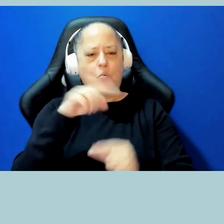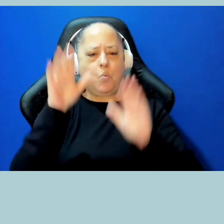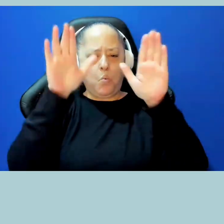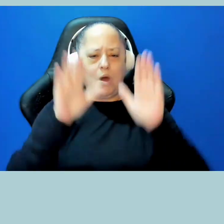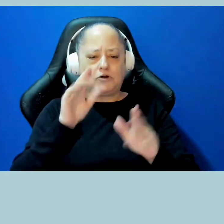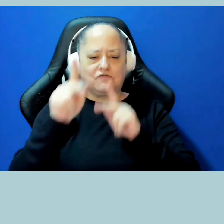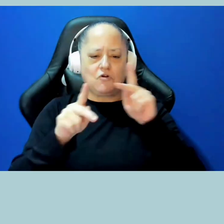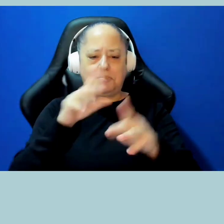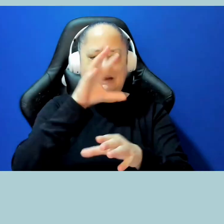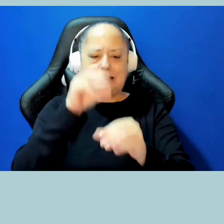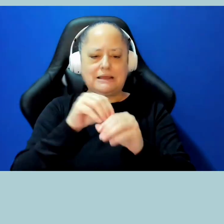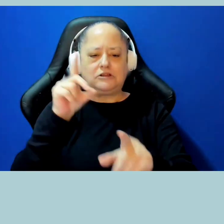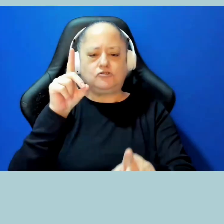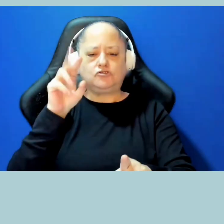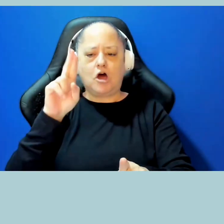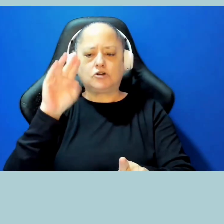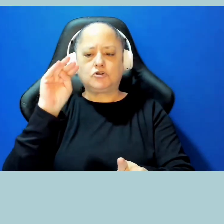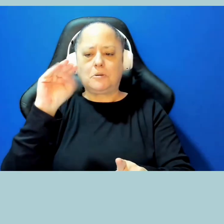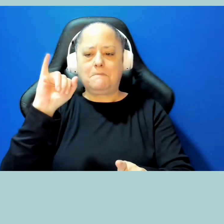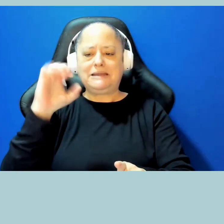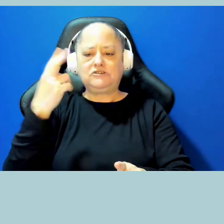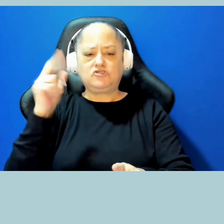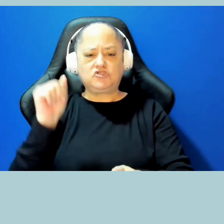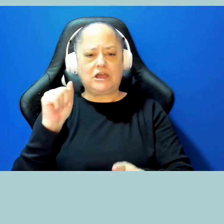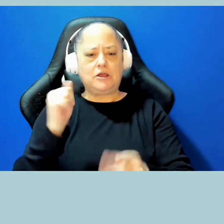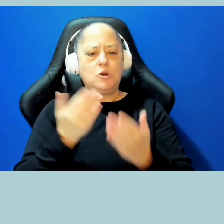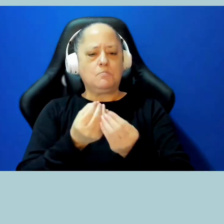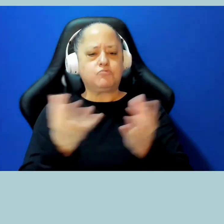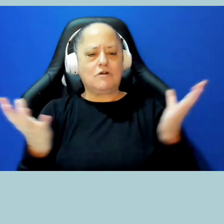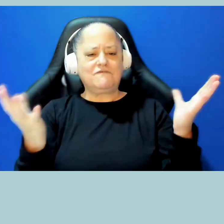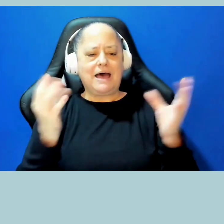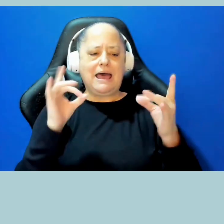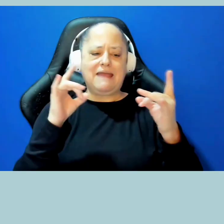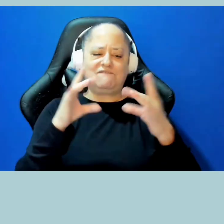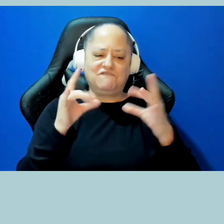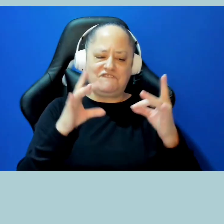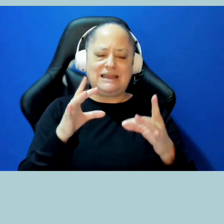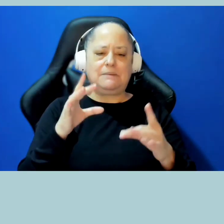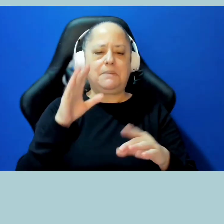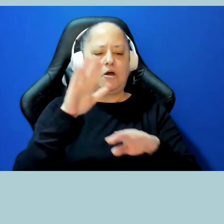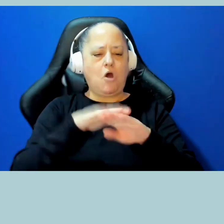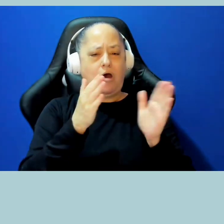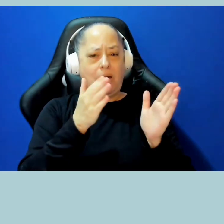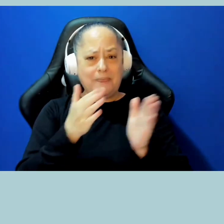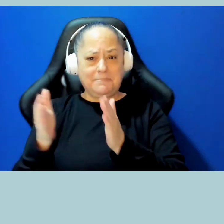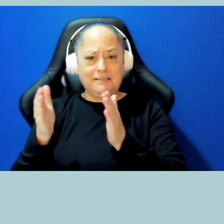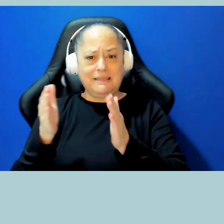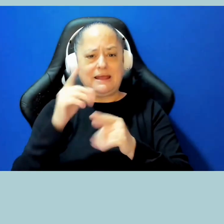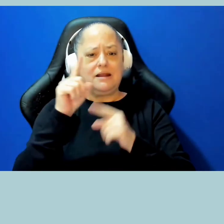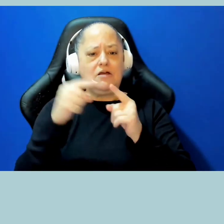Dr. Mitra, to provide input and feedback on the plan. And then we went through some different iterations,